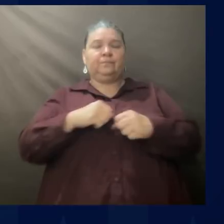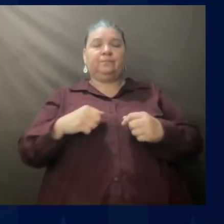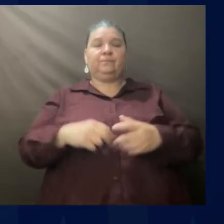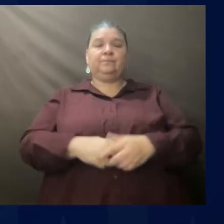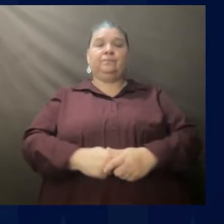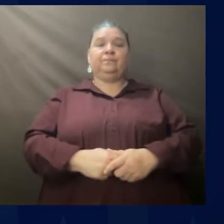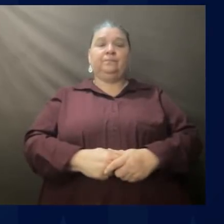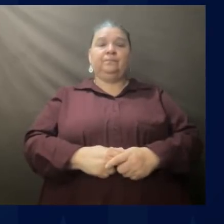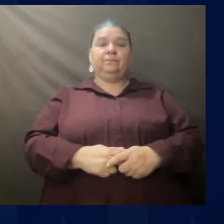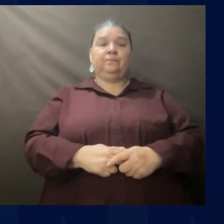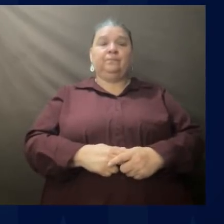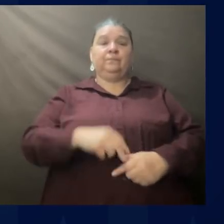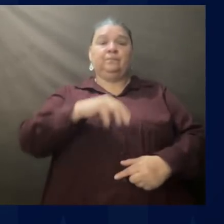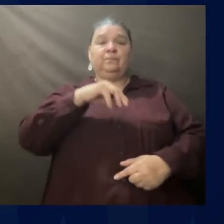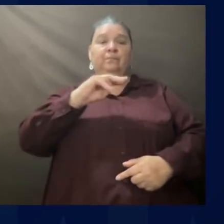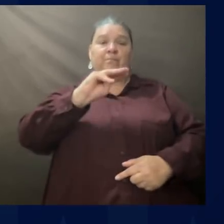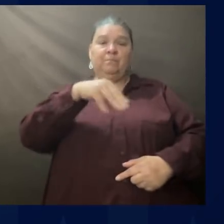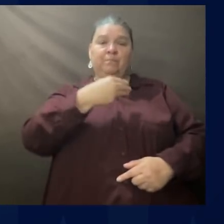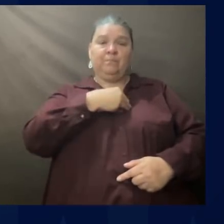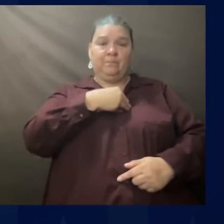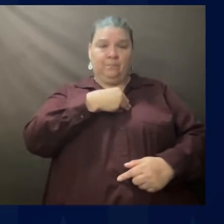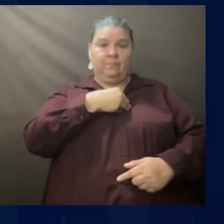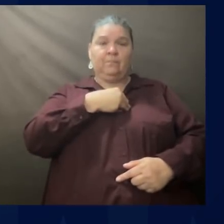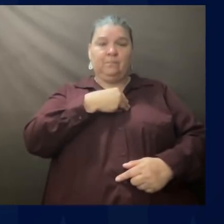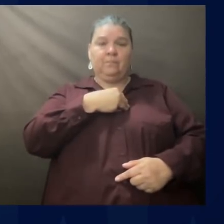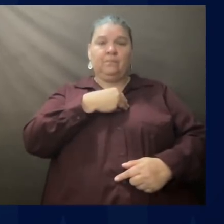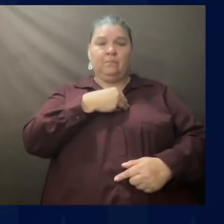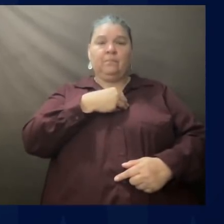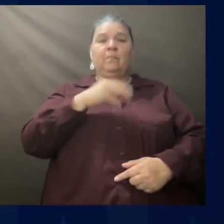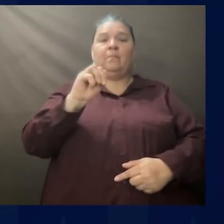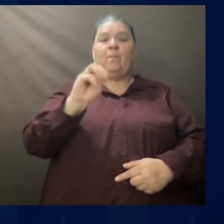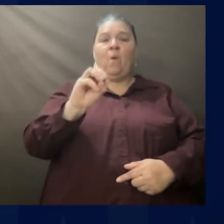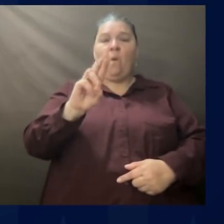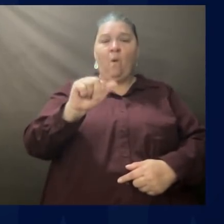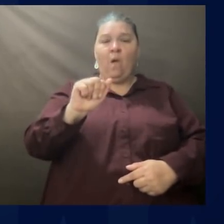defending their inalienable rights and the rule of law.